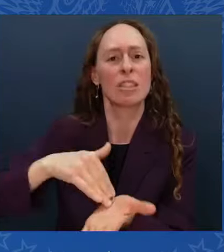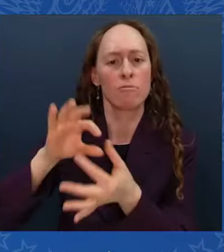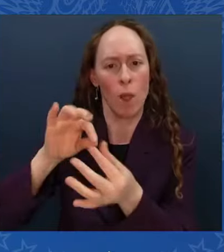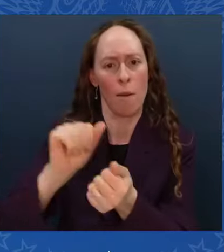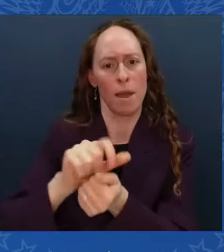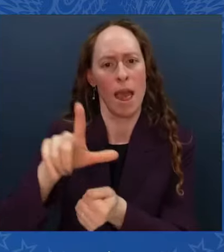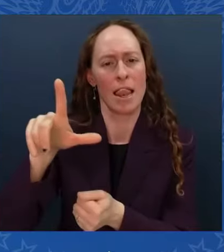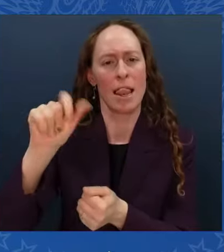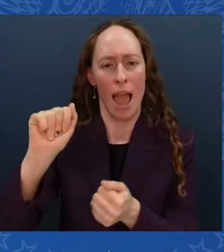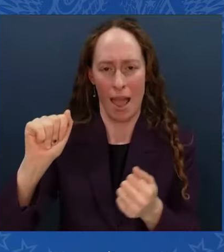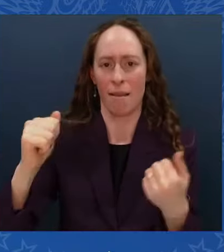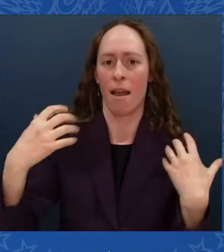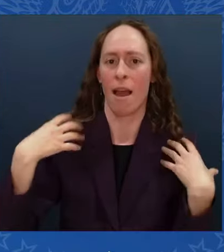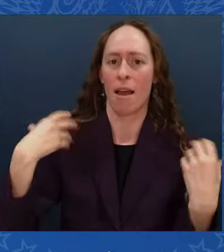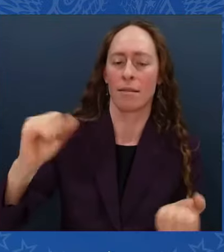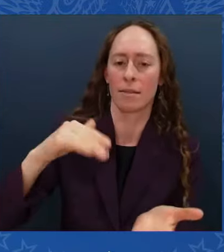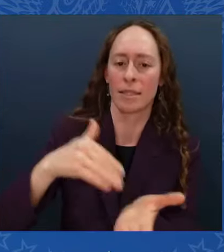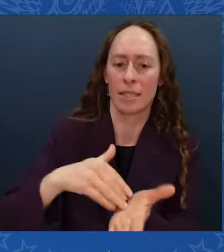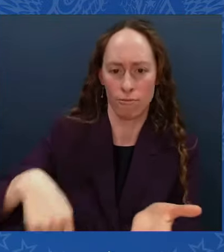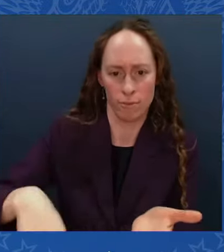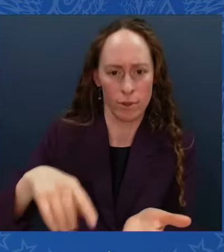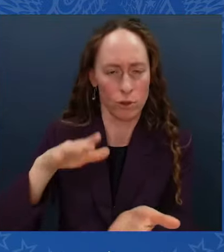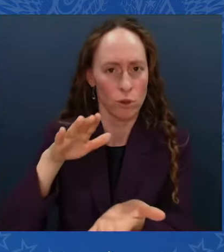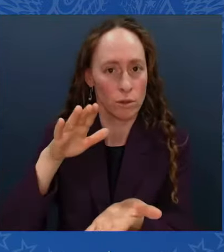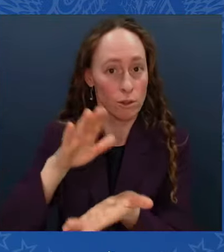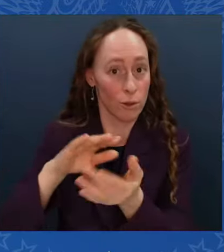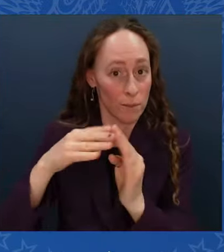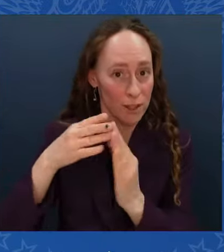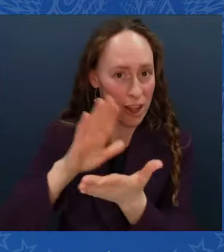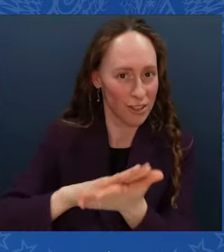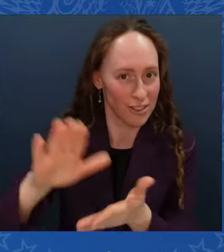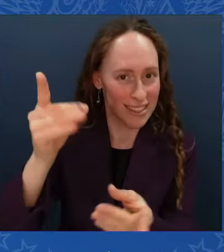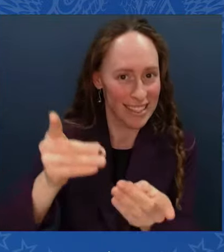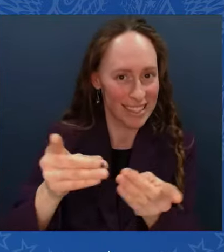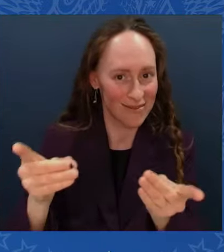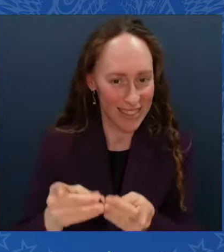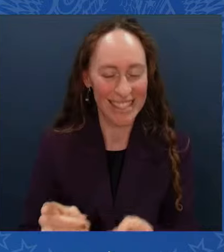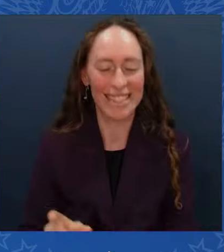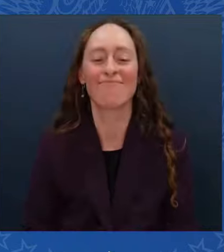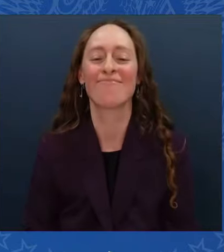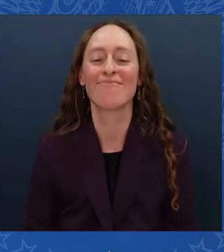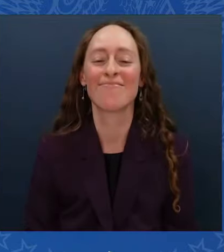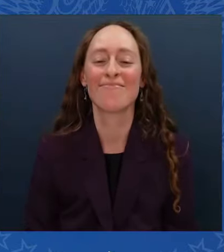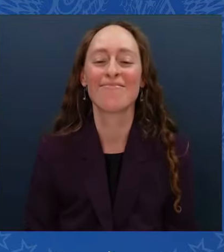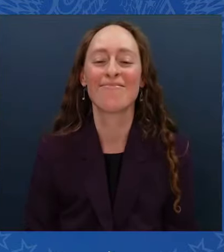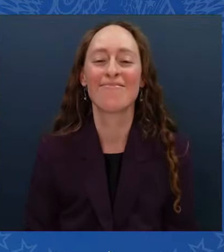It is also, of course, my distinct honor to introduce the 46th